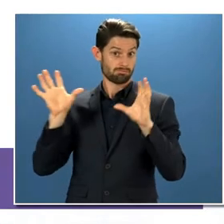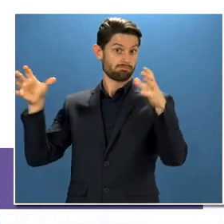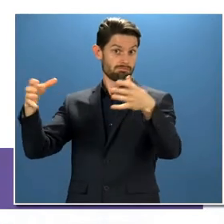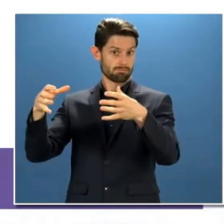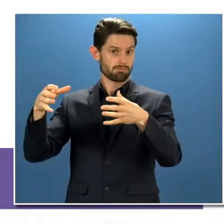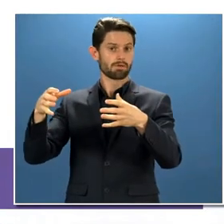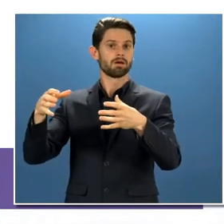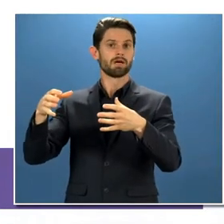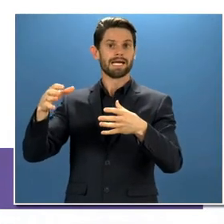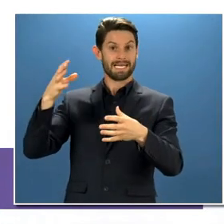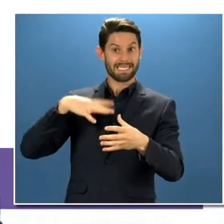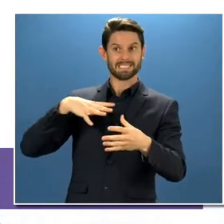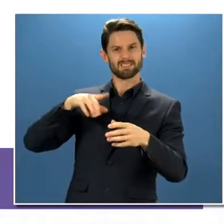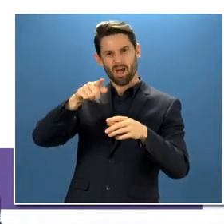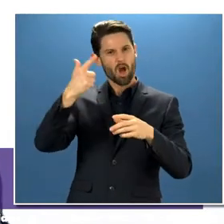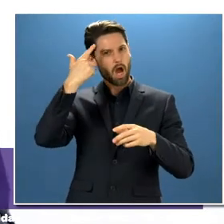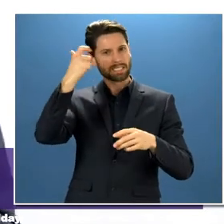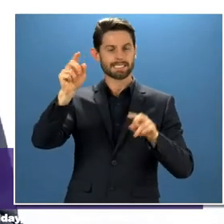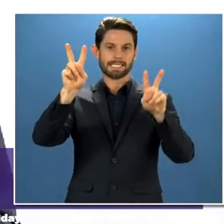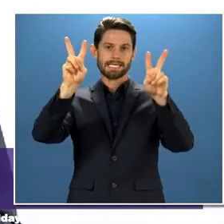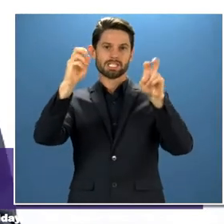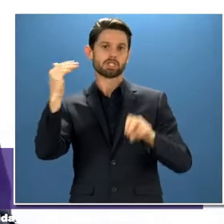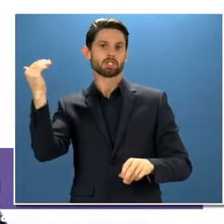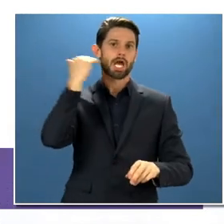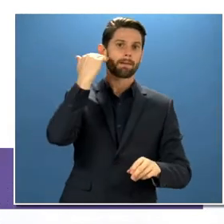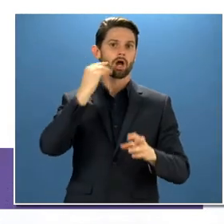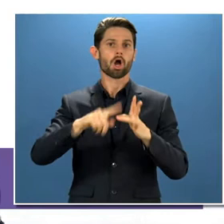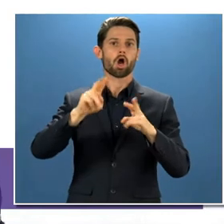Champions of Change where we come together to talk about how do we resolve